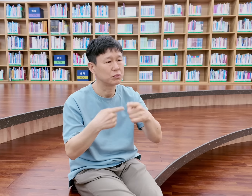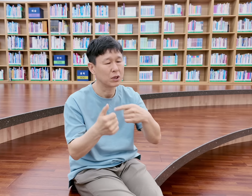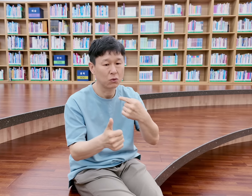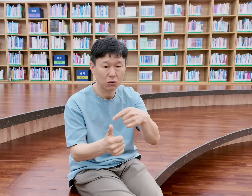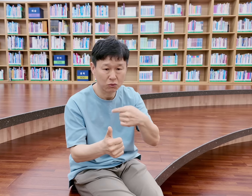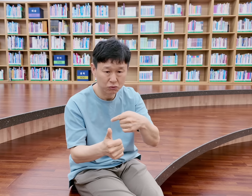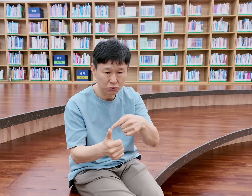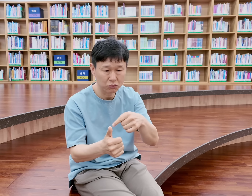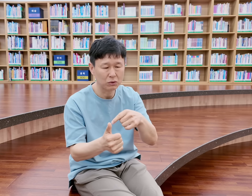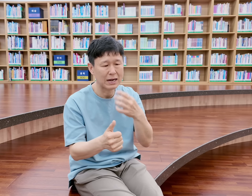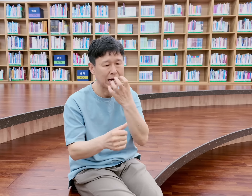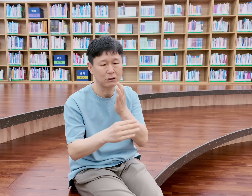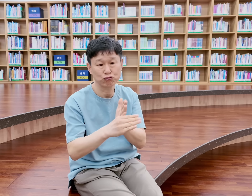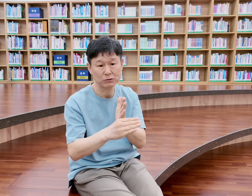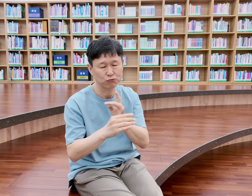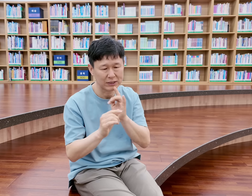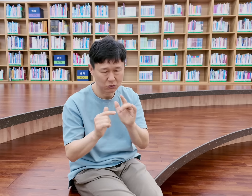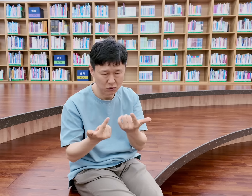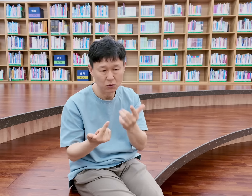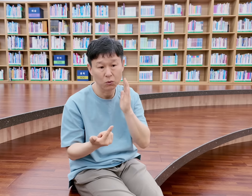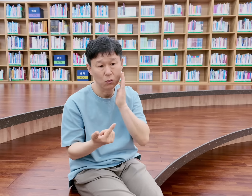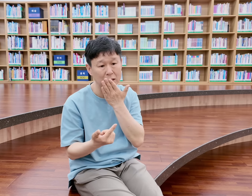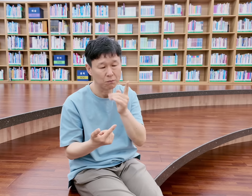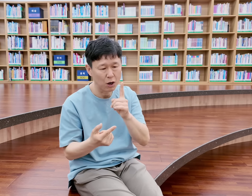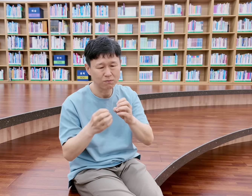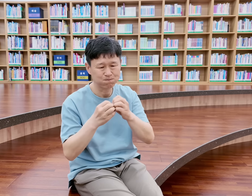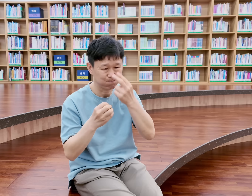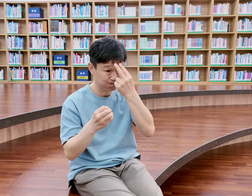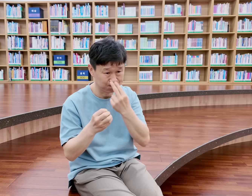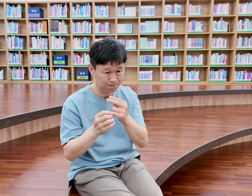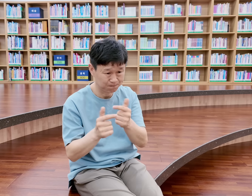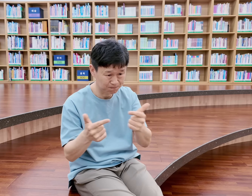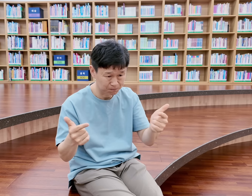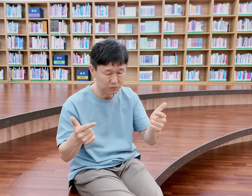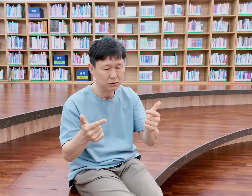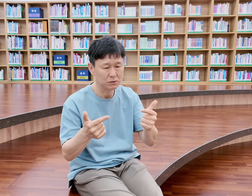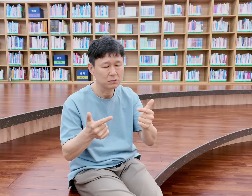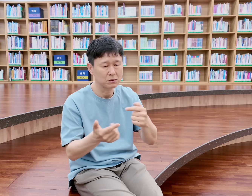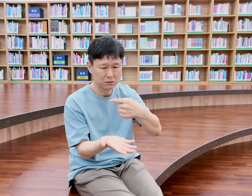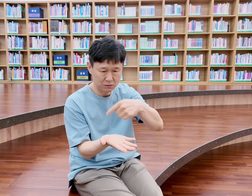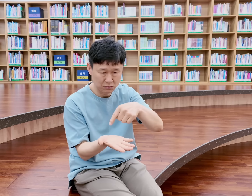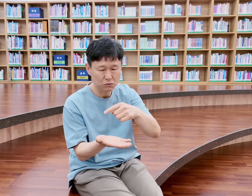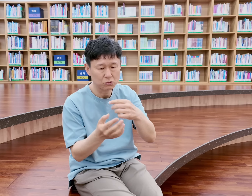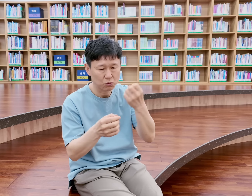We mainly provide sign language education for the hearing people, Korean language education for the illiterate and deaf,